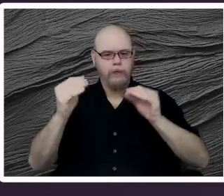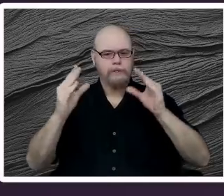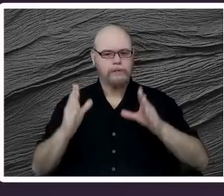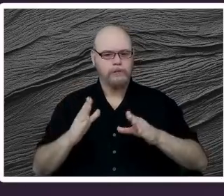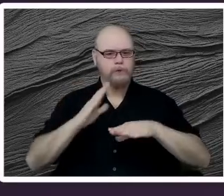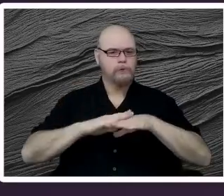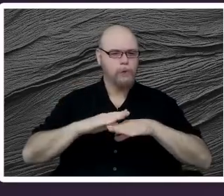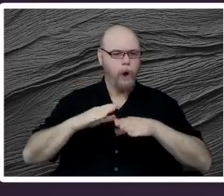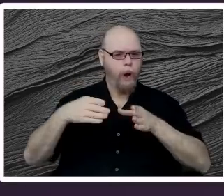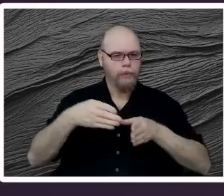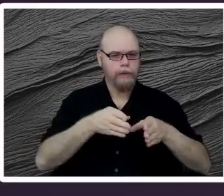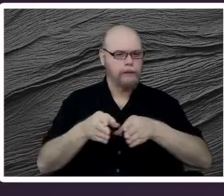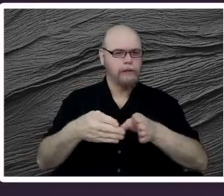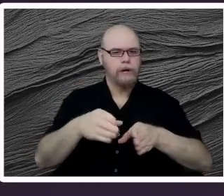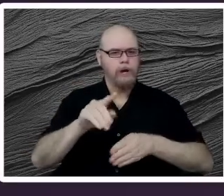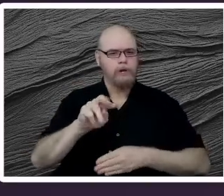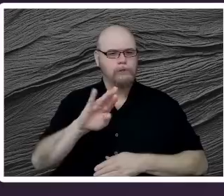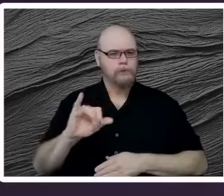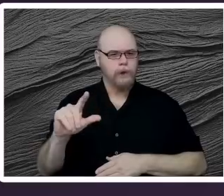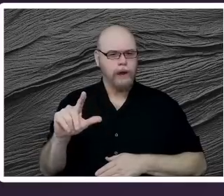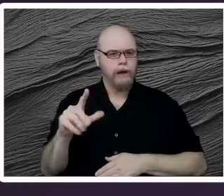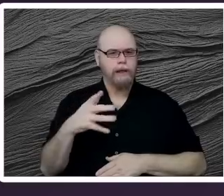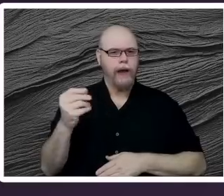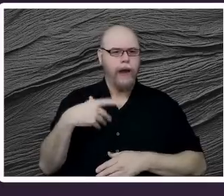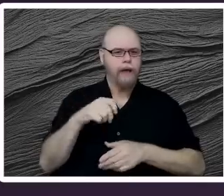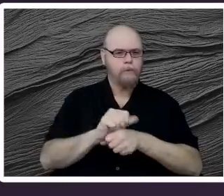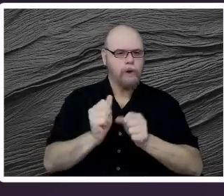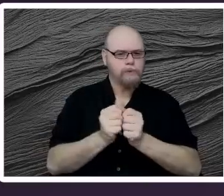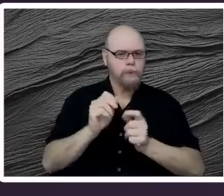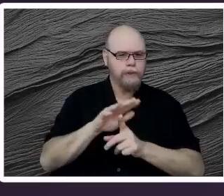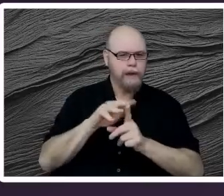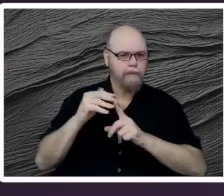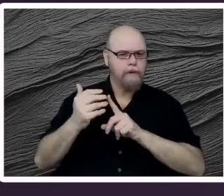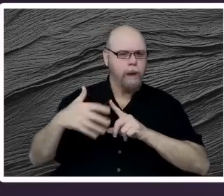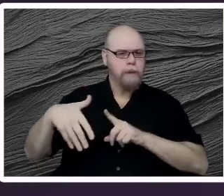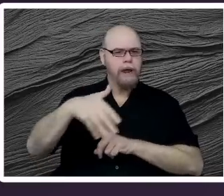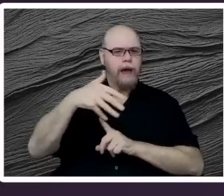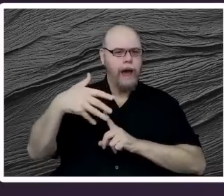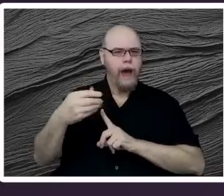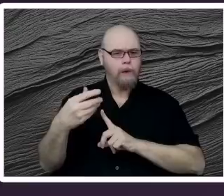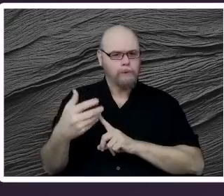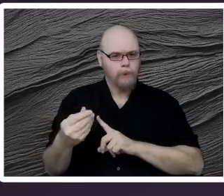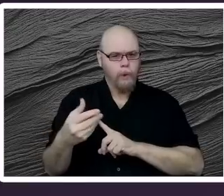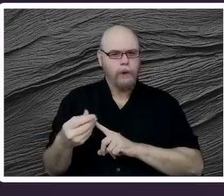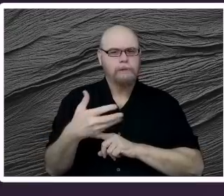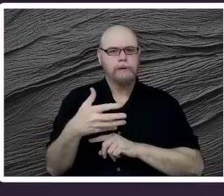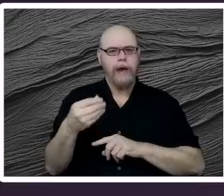environment and being outdoors and help programs geared towards children. And I thought that this